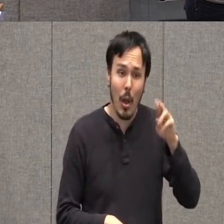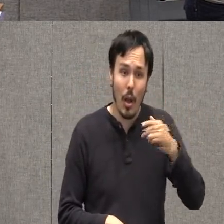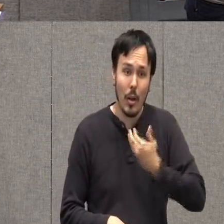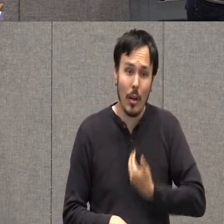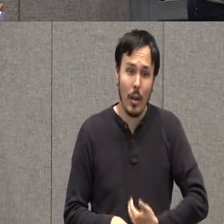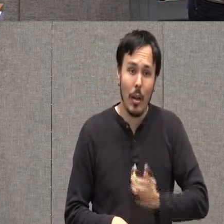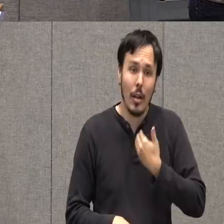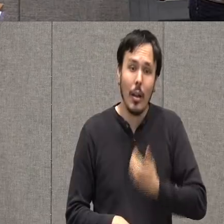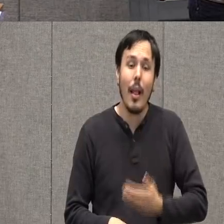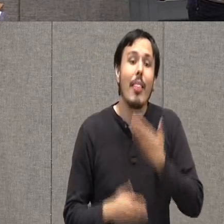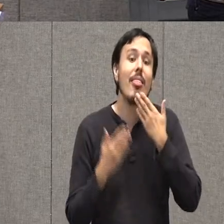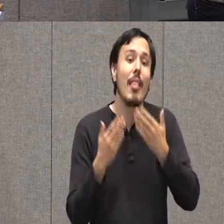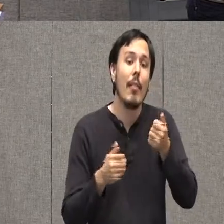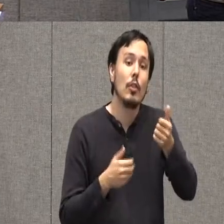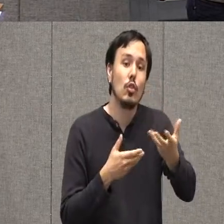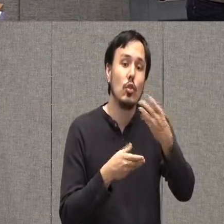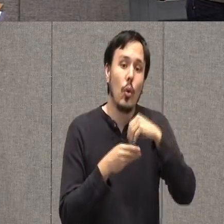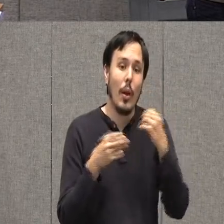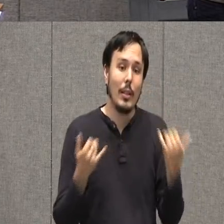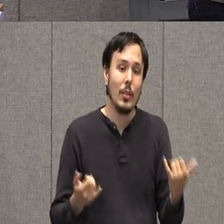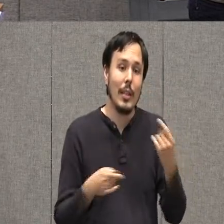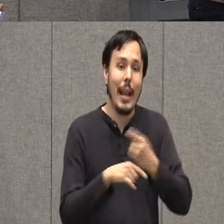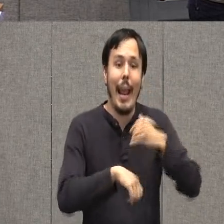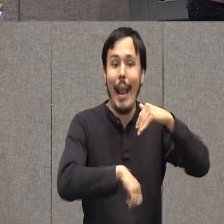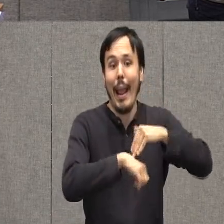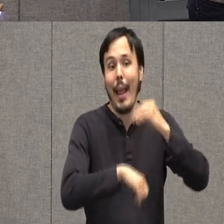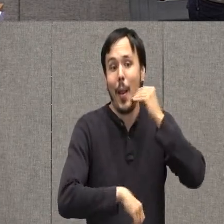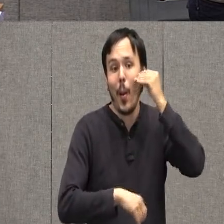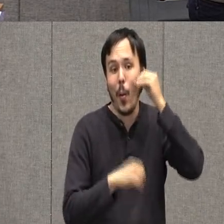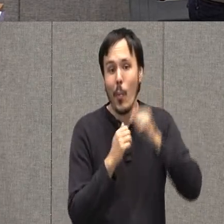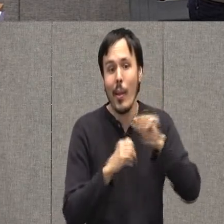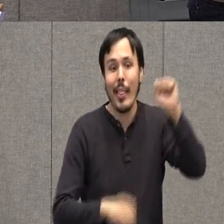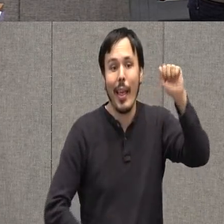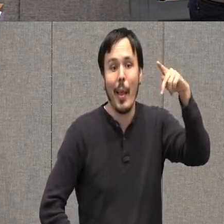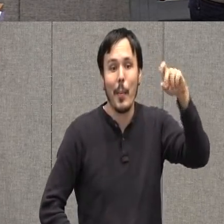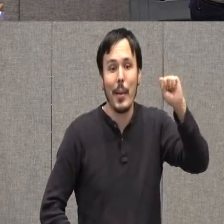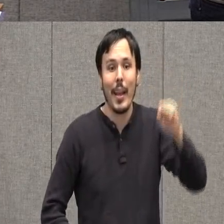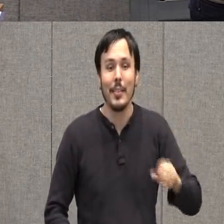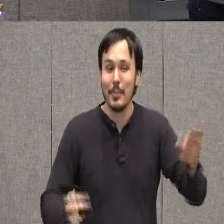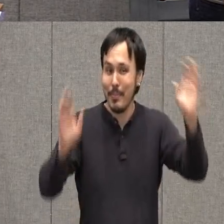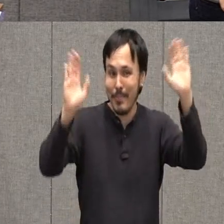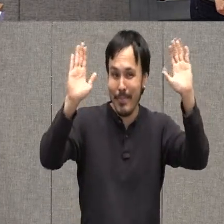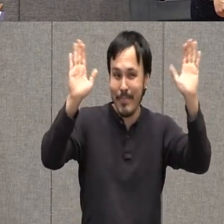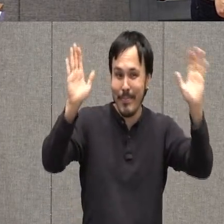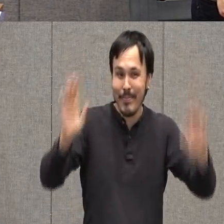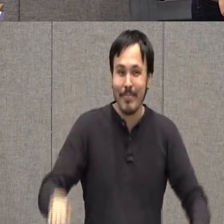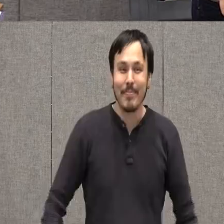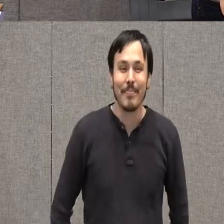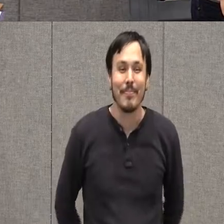and thank you for joining us today for At Home With APS. Bye! Bye.